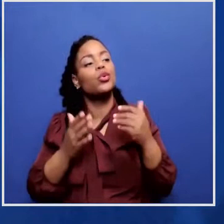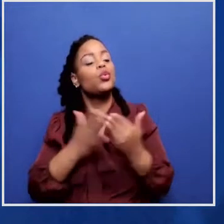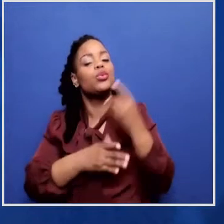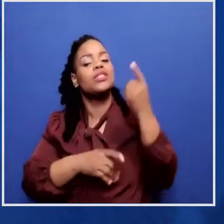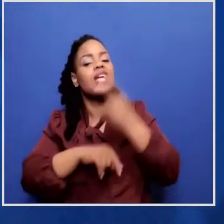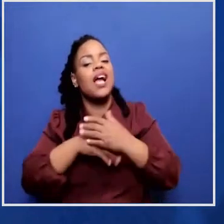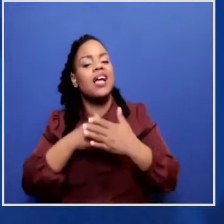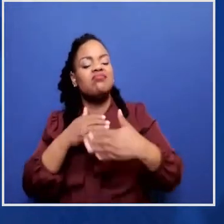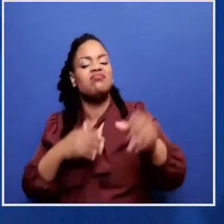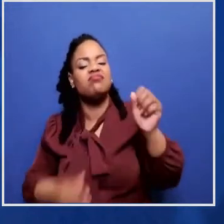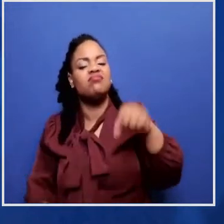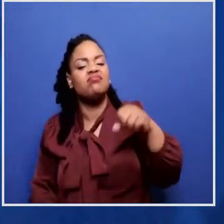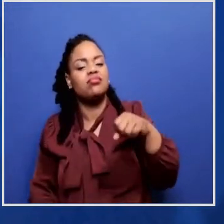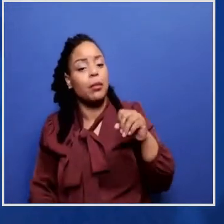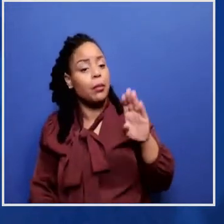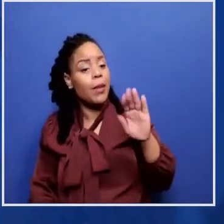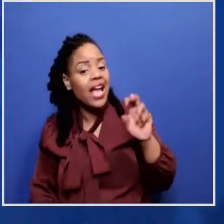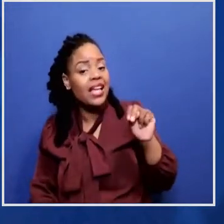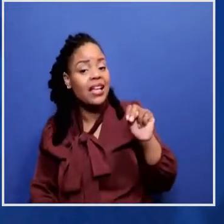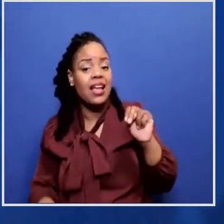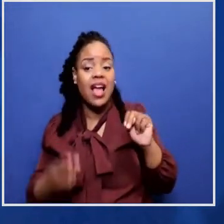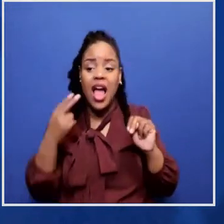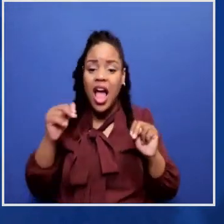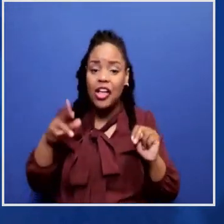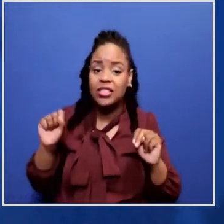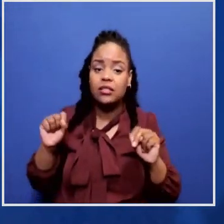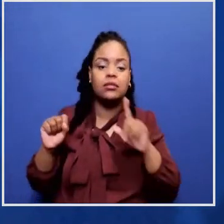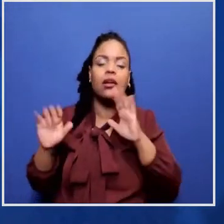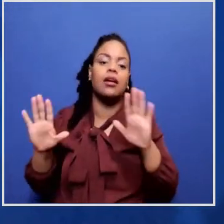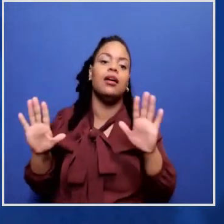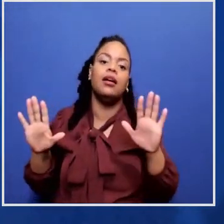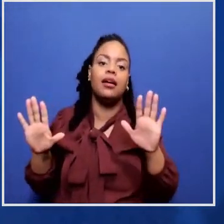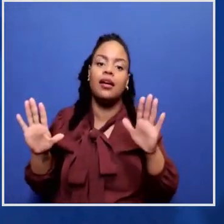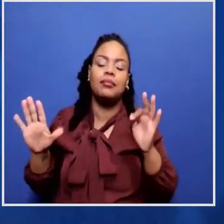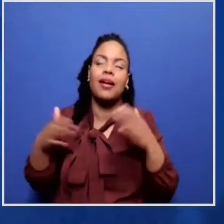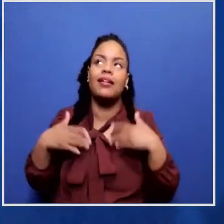THIS EVENT LOOKING FORWARD TO A NEW DAY WITH A BIDEN/HARRIS